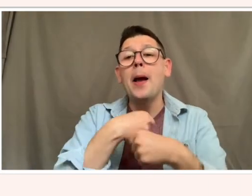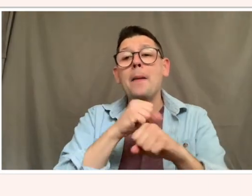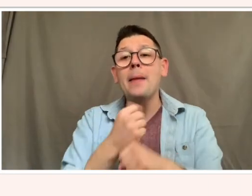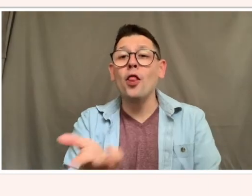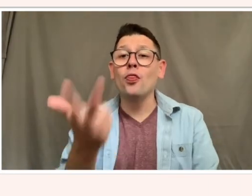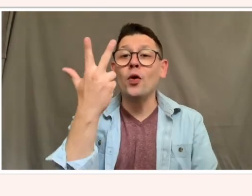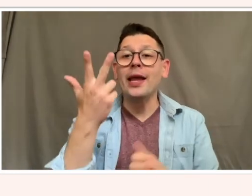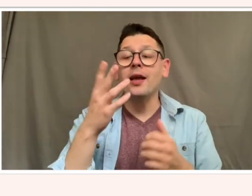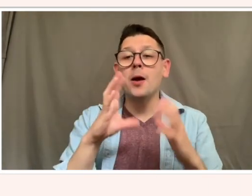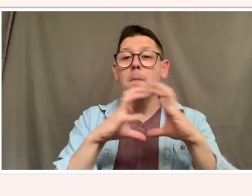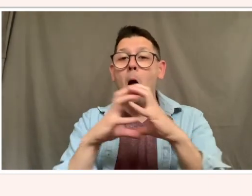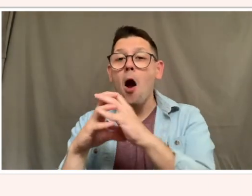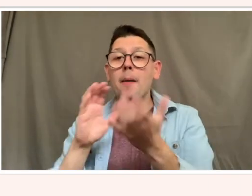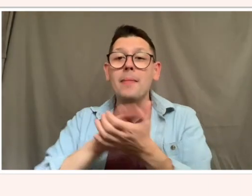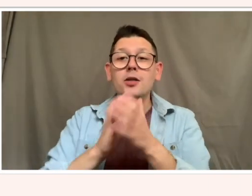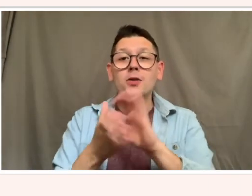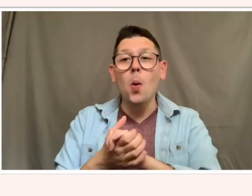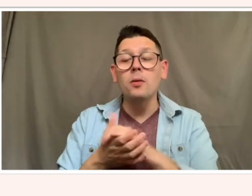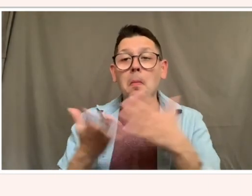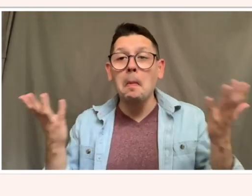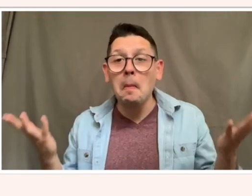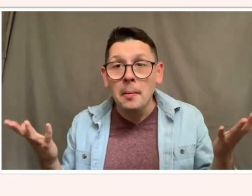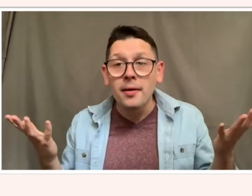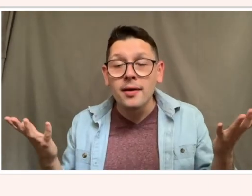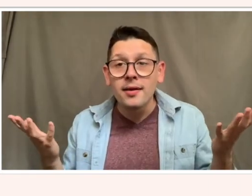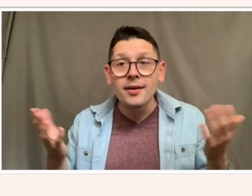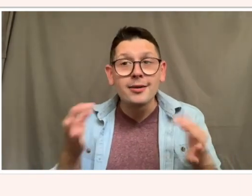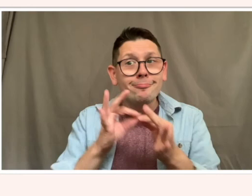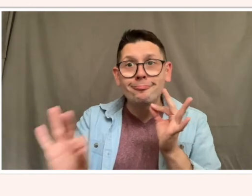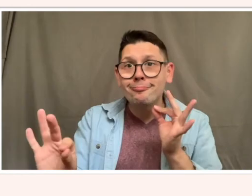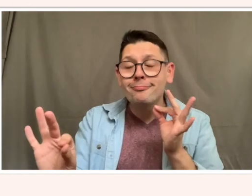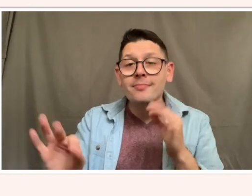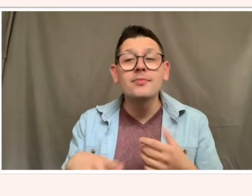That's one way we can work together through Zoom.